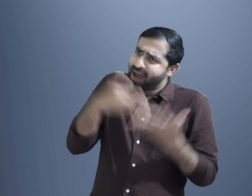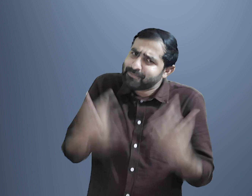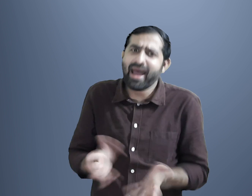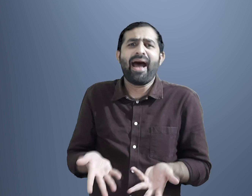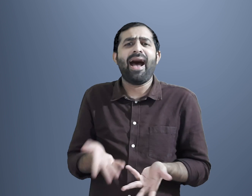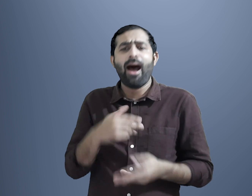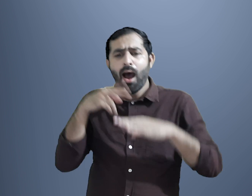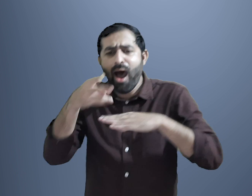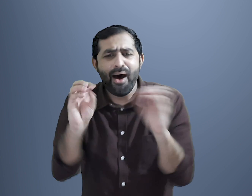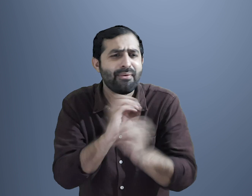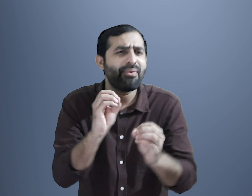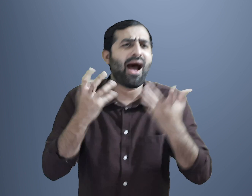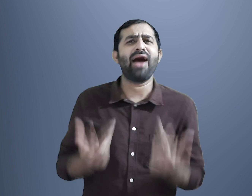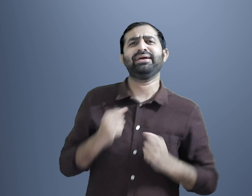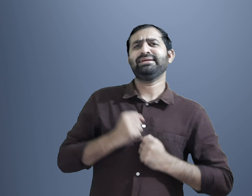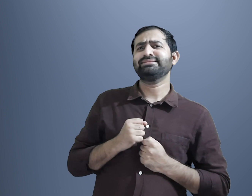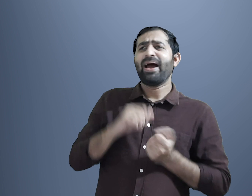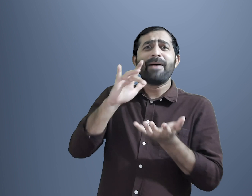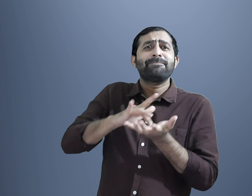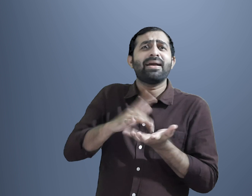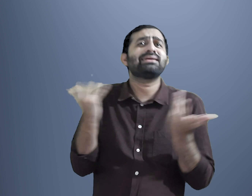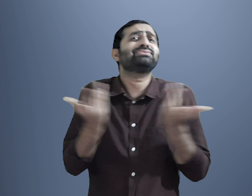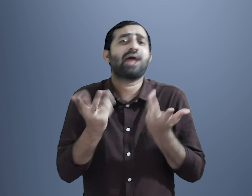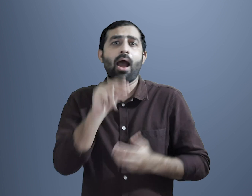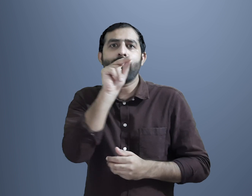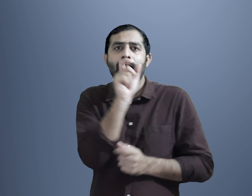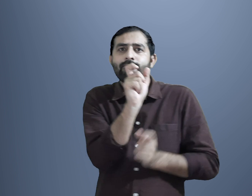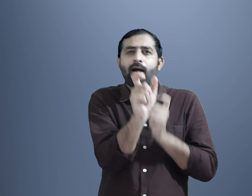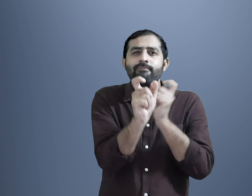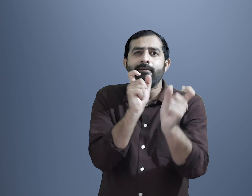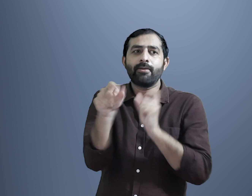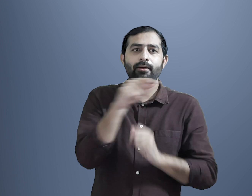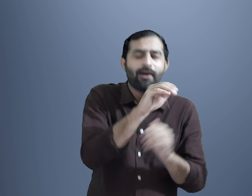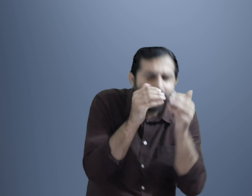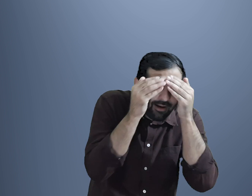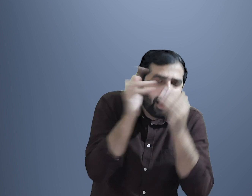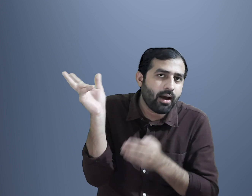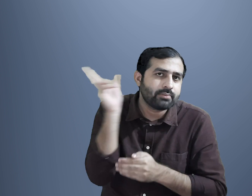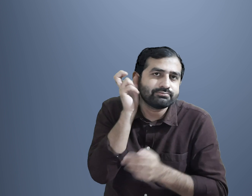"Where are you?", "I couldn't find you?"